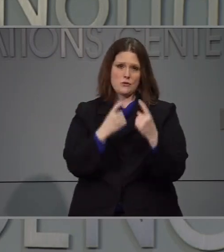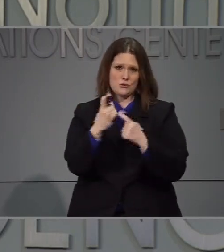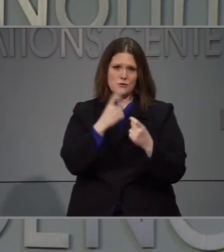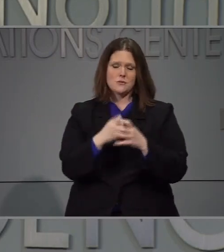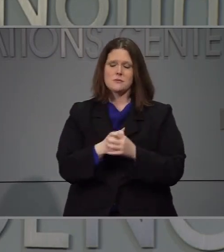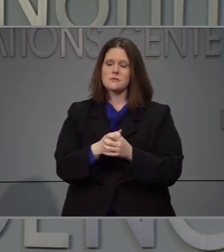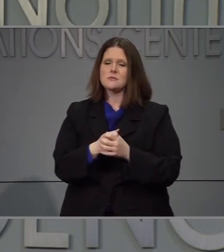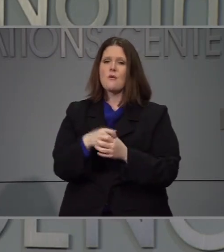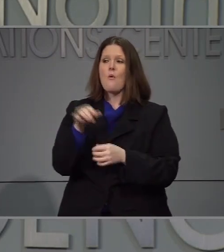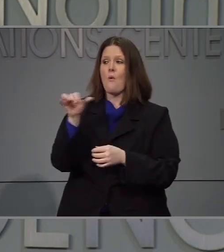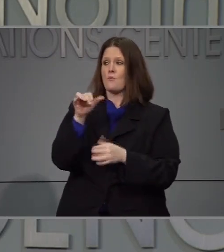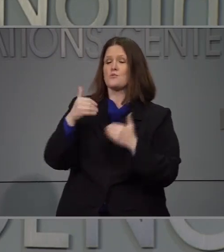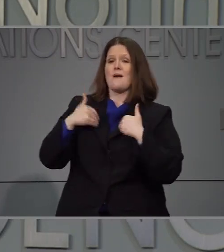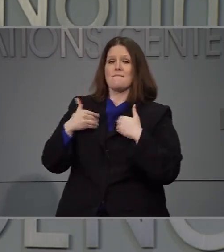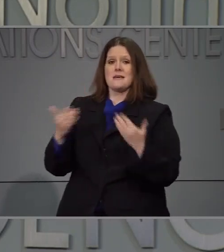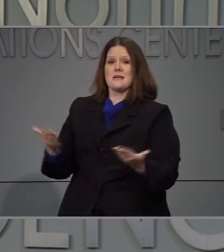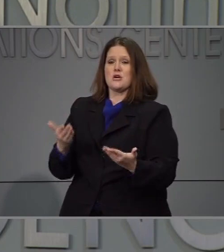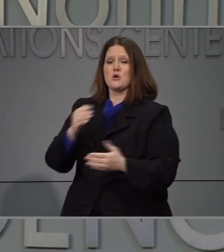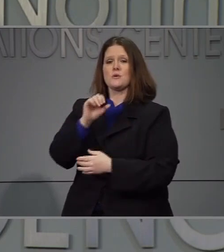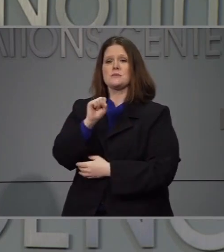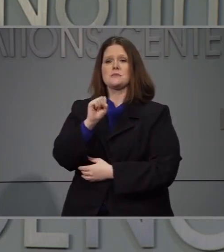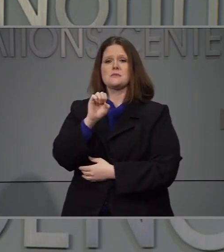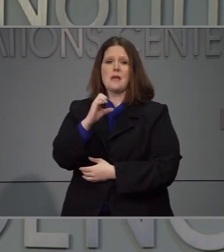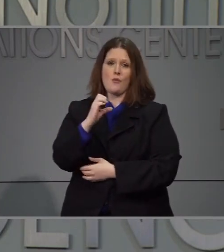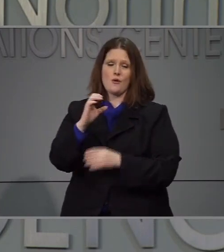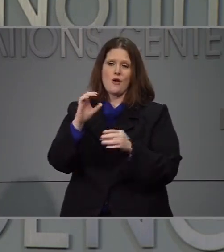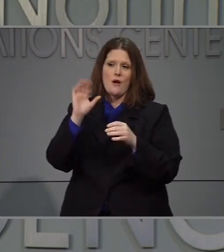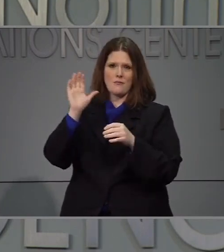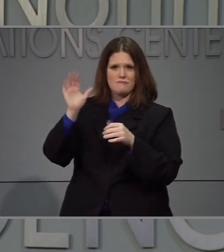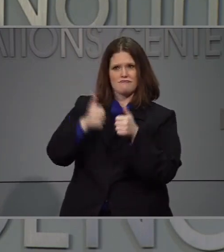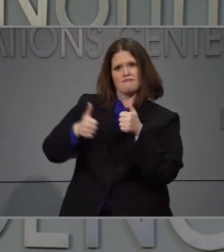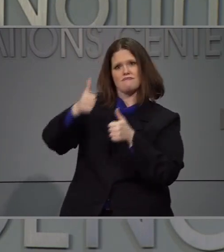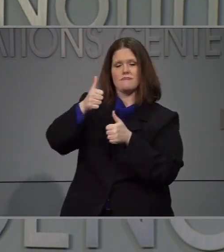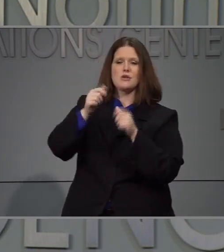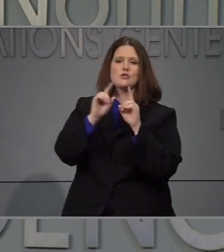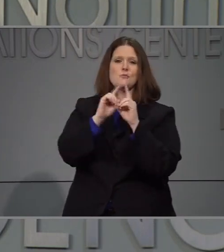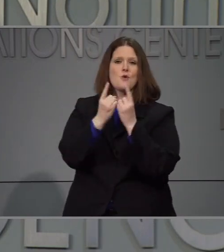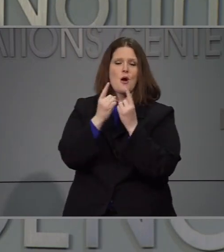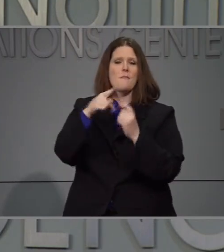THIS VIRUS. DOCTOR COHEN IS WITH ME TODAY TO ANSWER QUESTIONS.